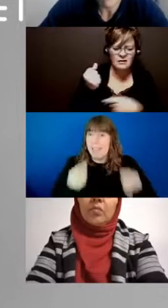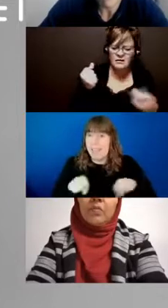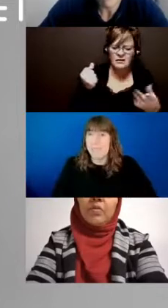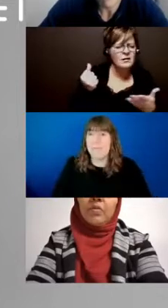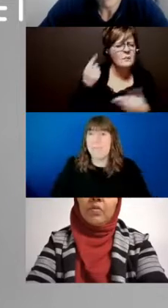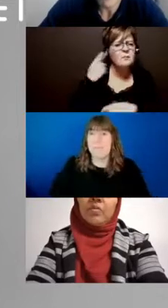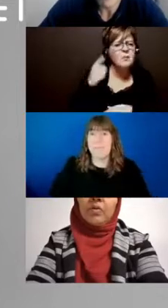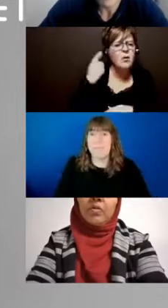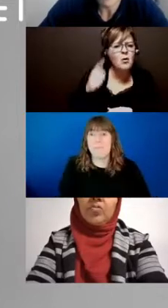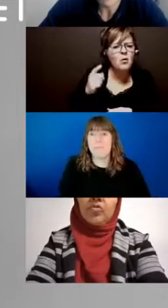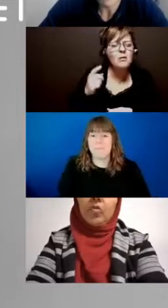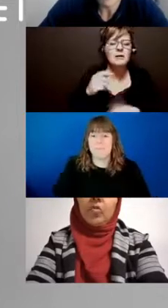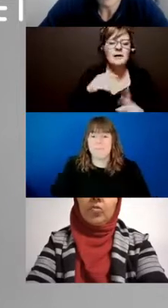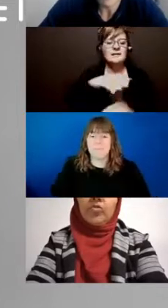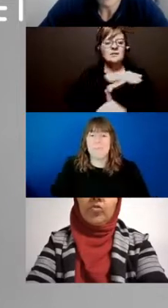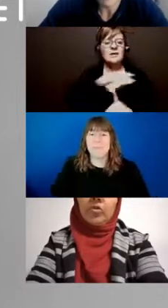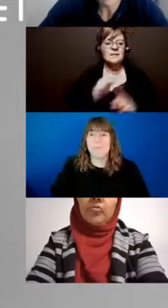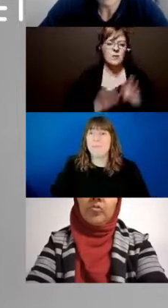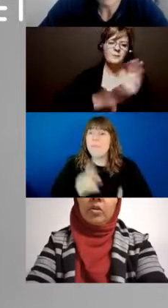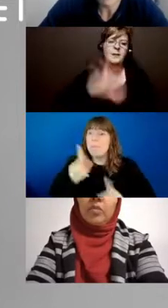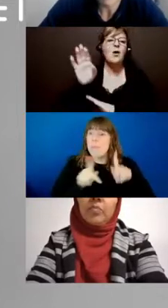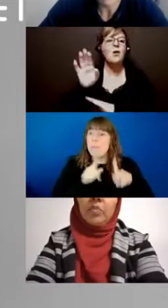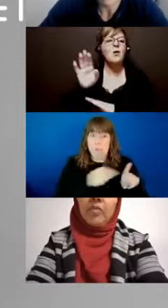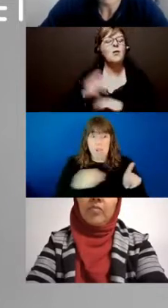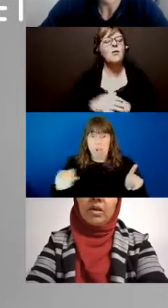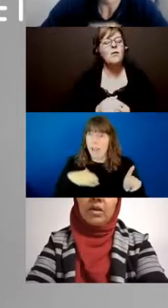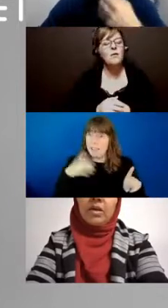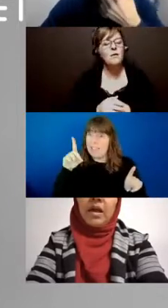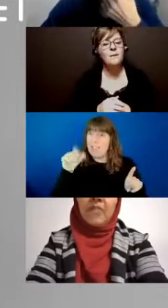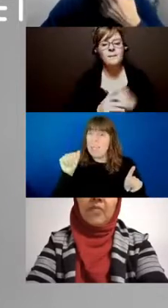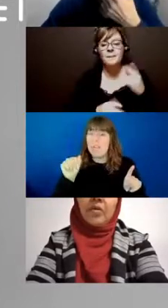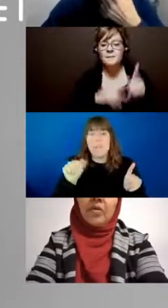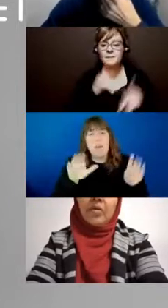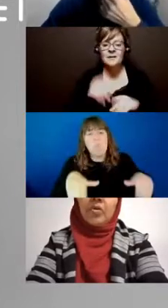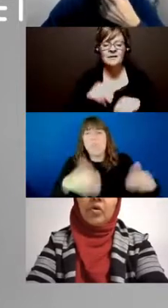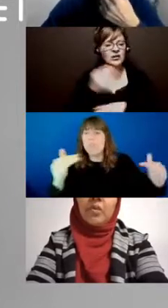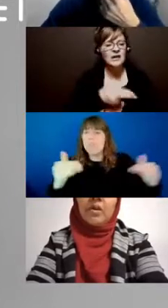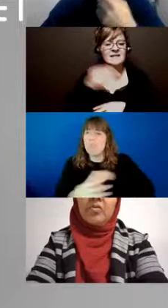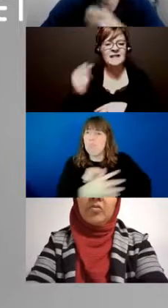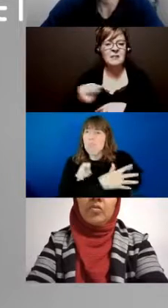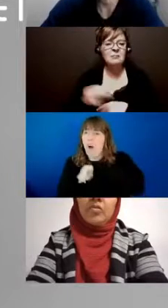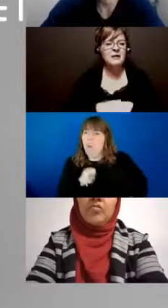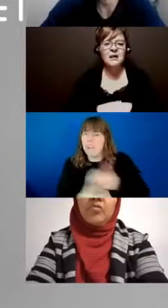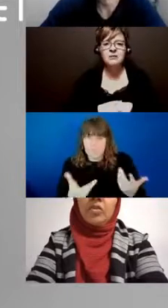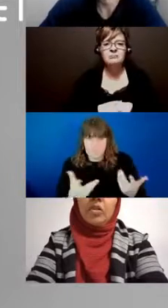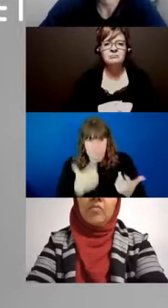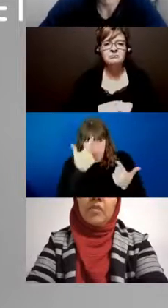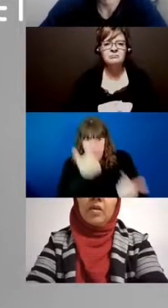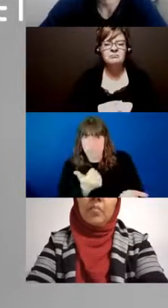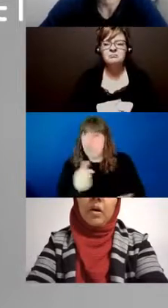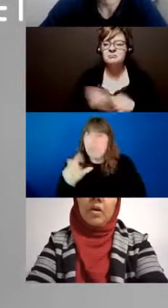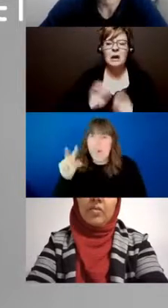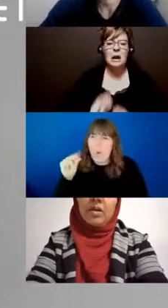people with disabilities don't deserve to live in poverty ever nobody deserves to live in poverty